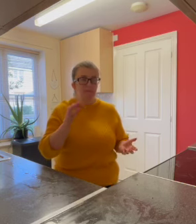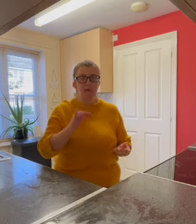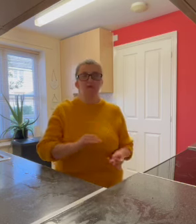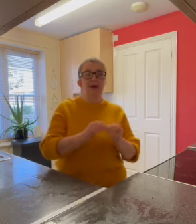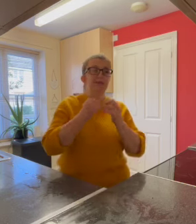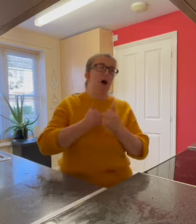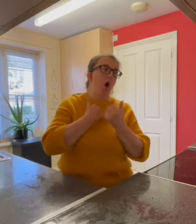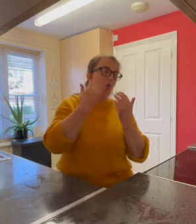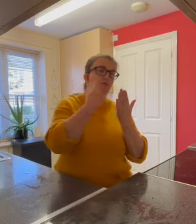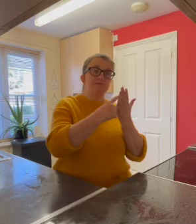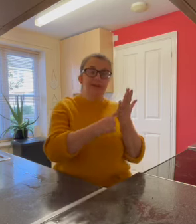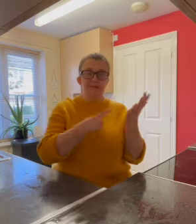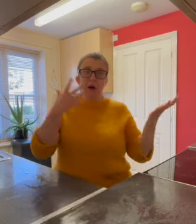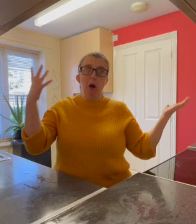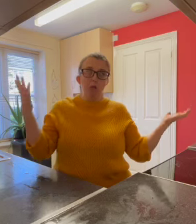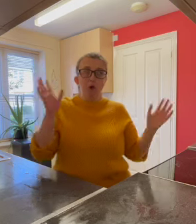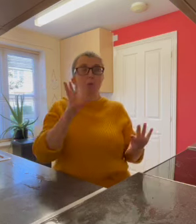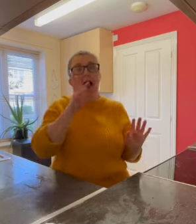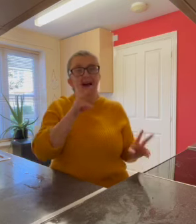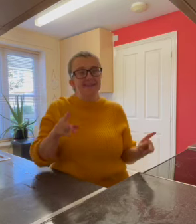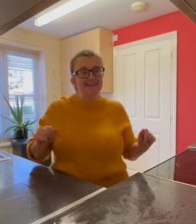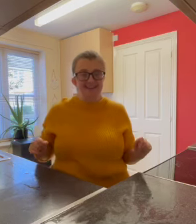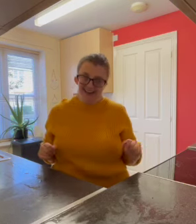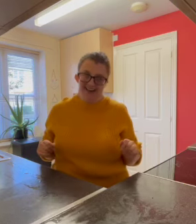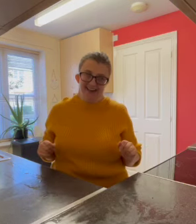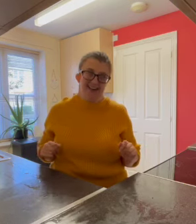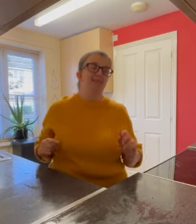And might create my own recipe, let wait and see.